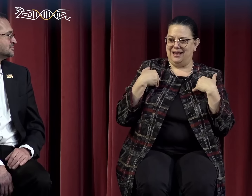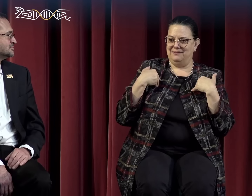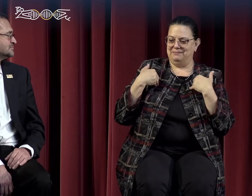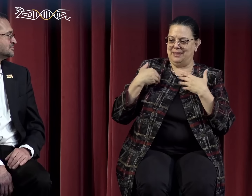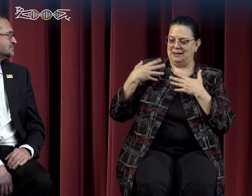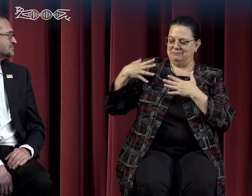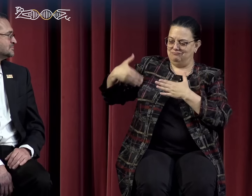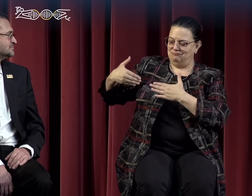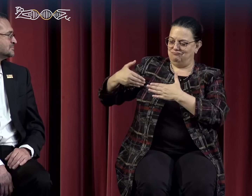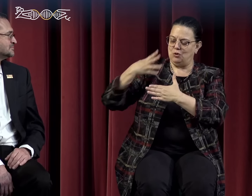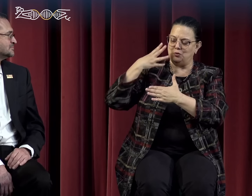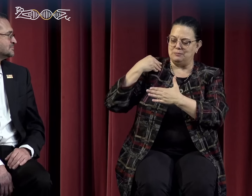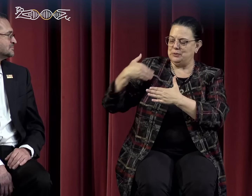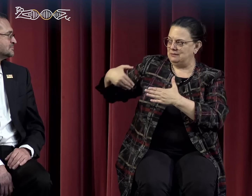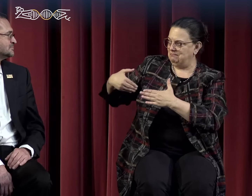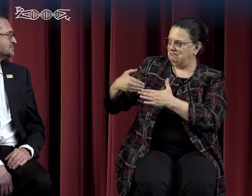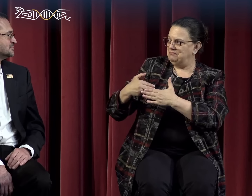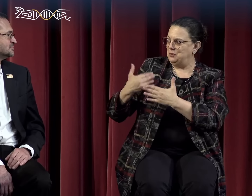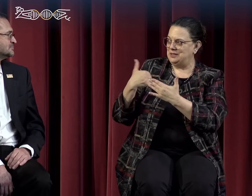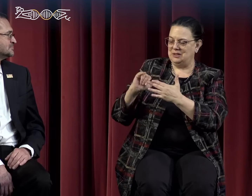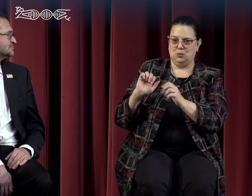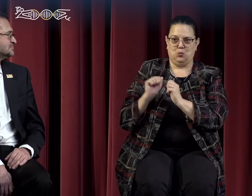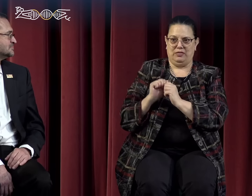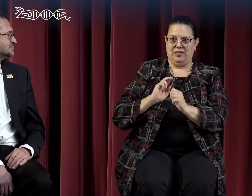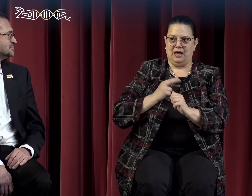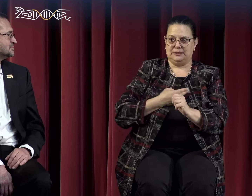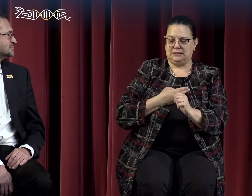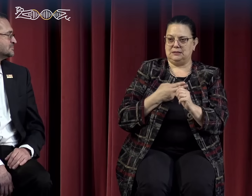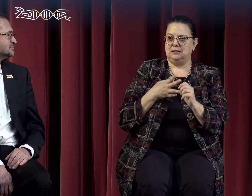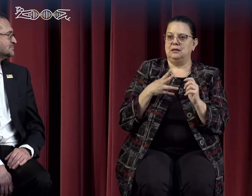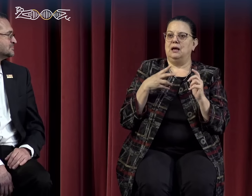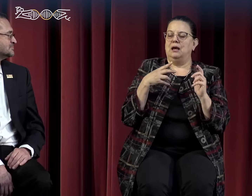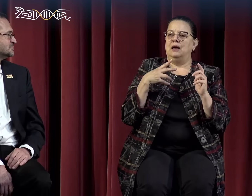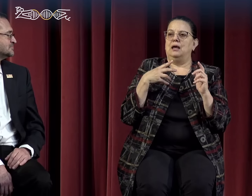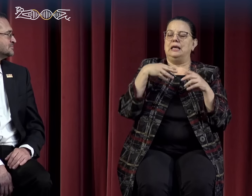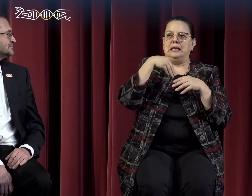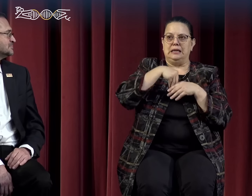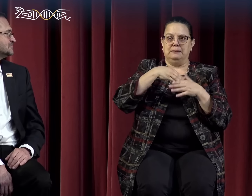ignore the other experiences we may have that create transformation.